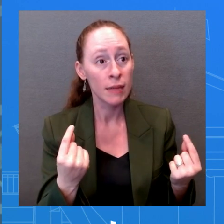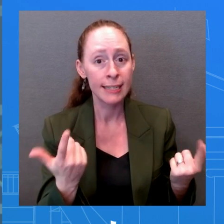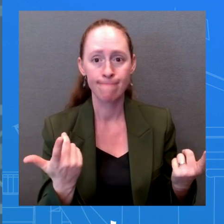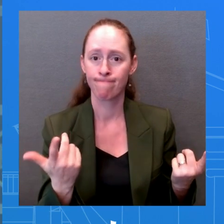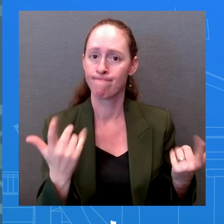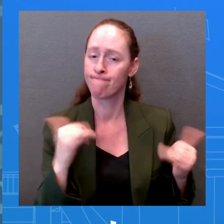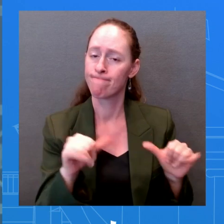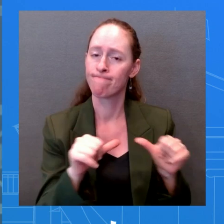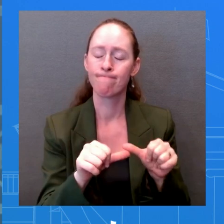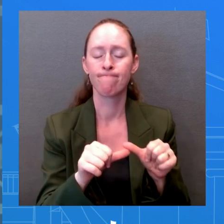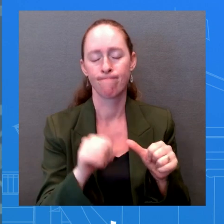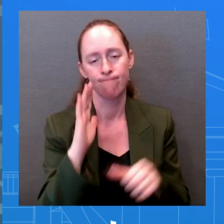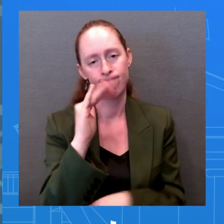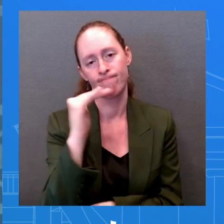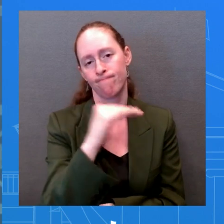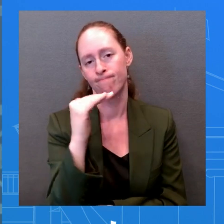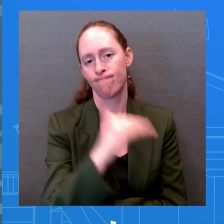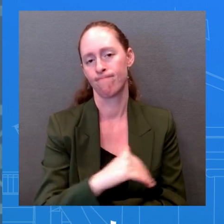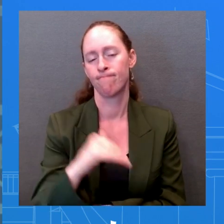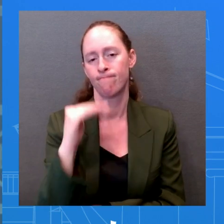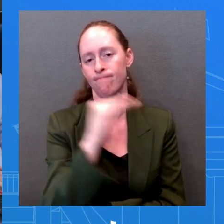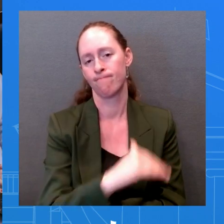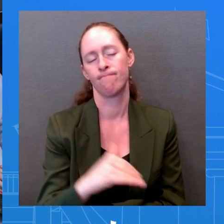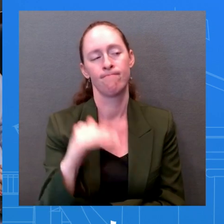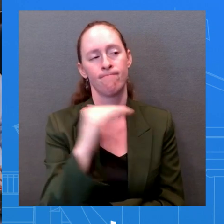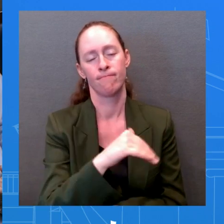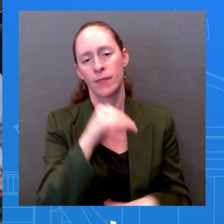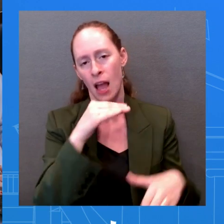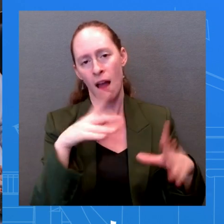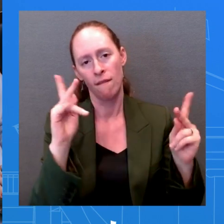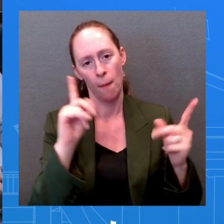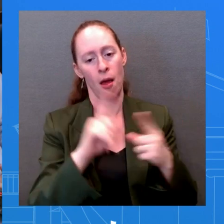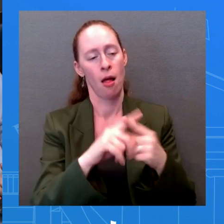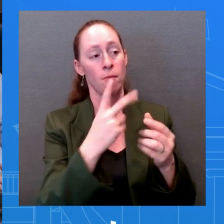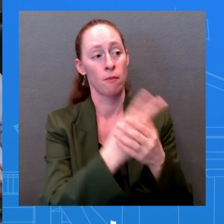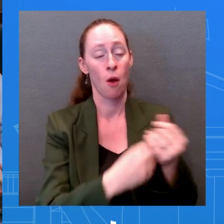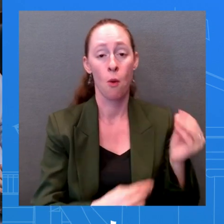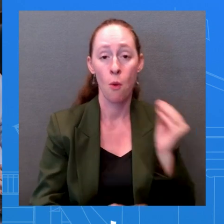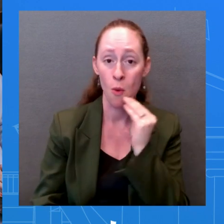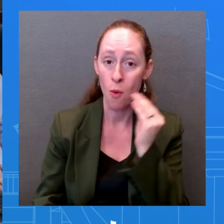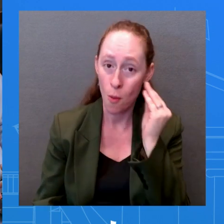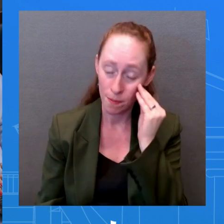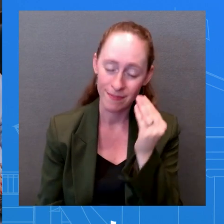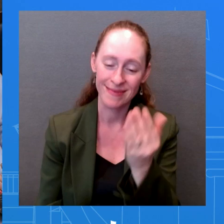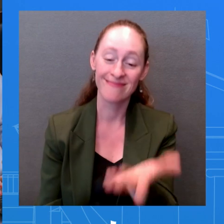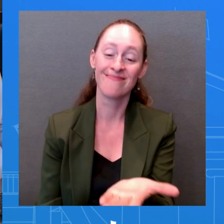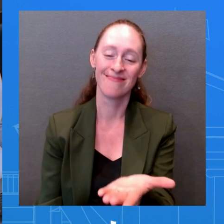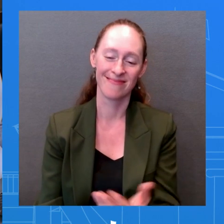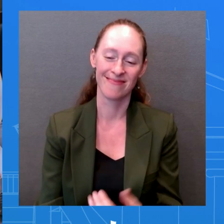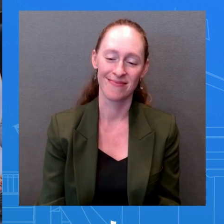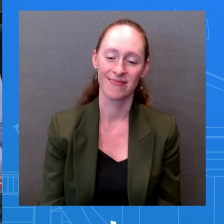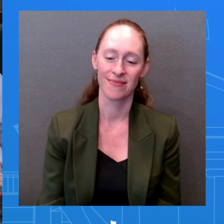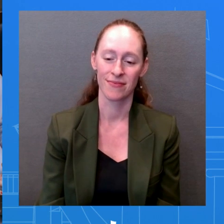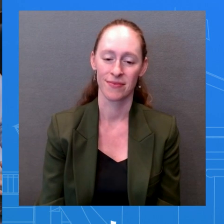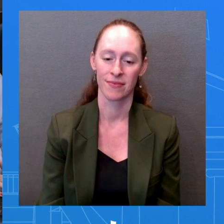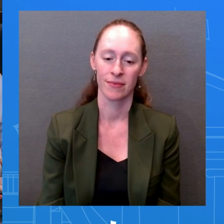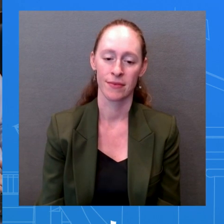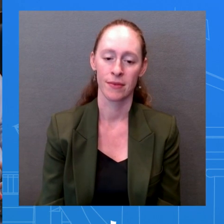With that, Darlene. The Press: Thanks, Karine. On the meeting tomorrow with the Griner and the Whelan families, is there anything more you can say